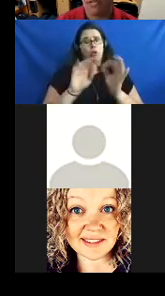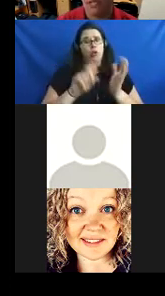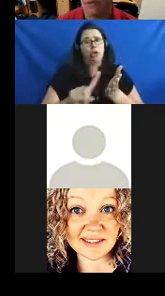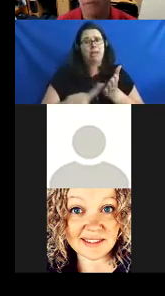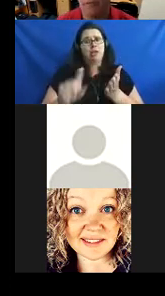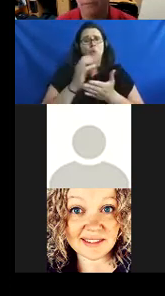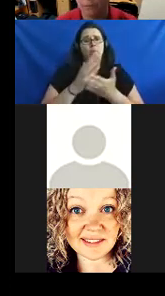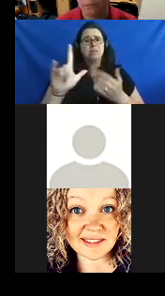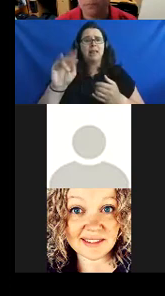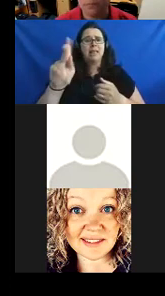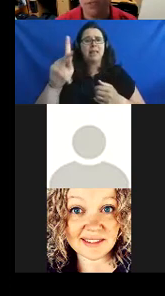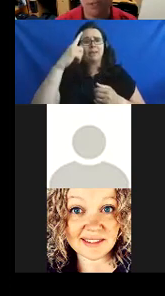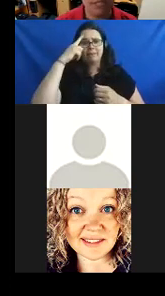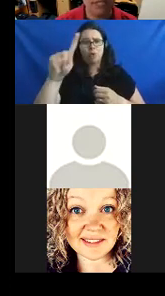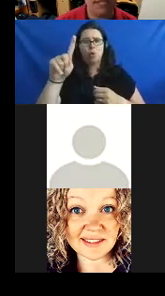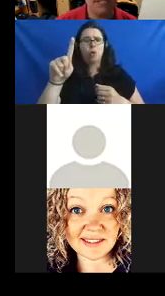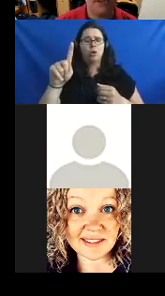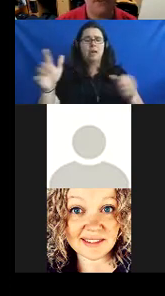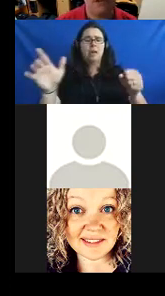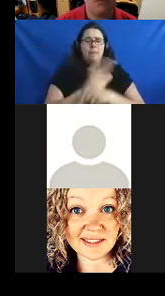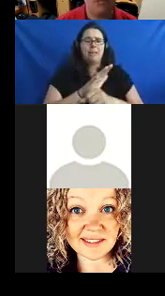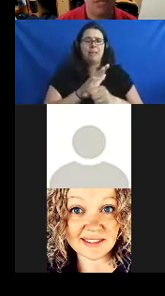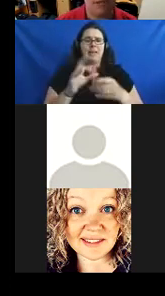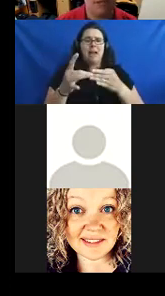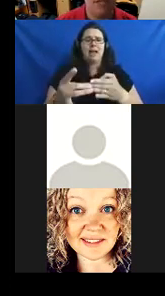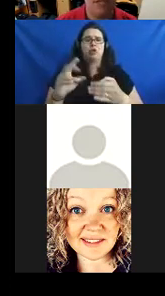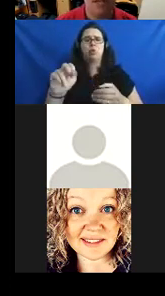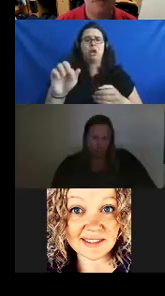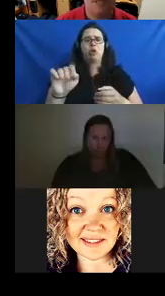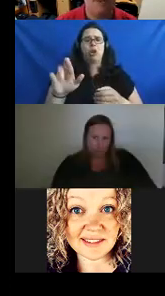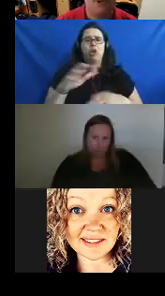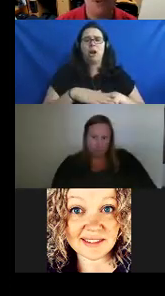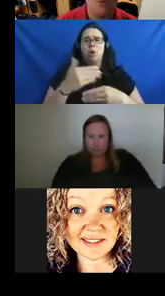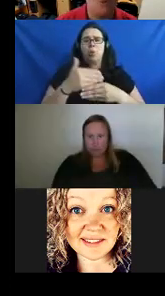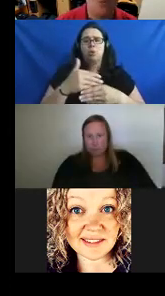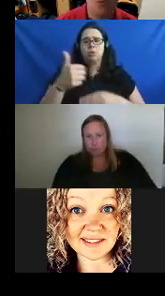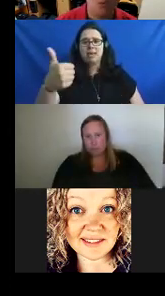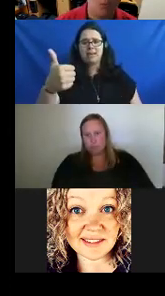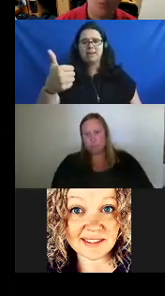THERE IS A LINK FOR THE COMPLETE GUIDE TO NARRATOR ON WINDOWS 10.